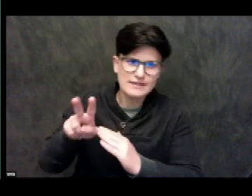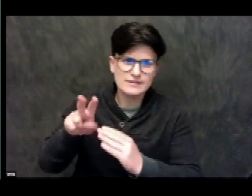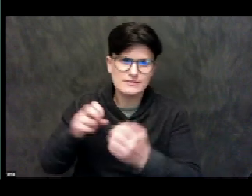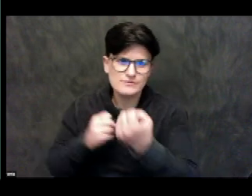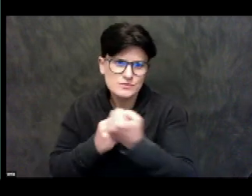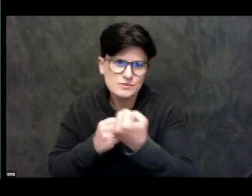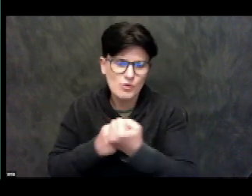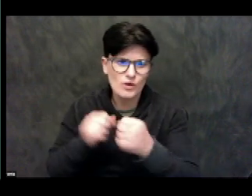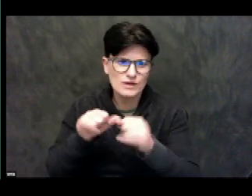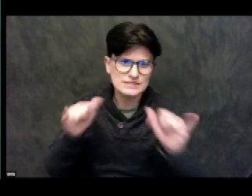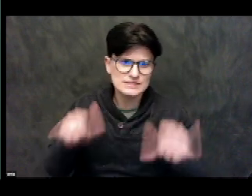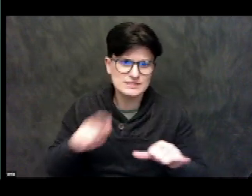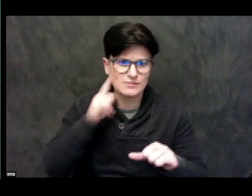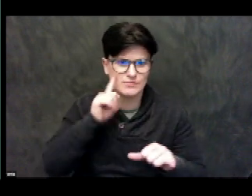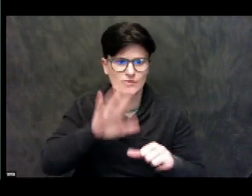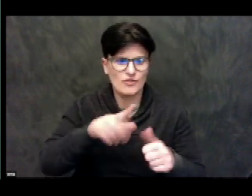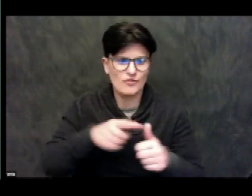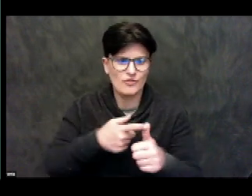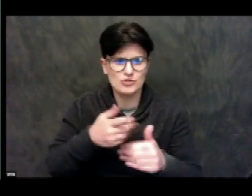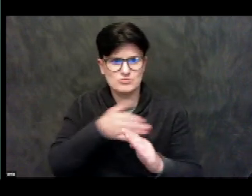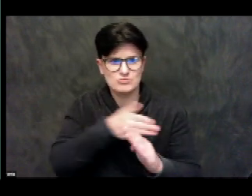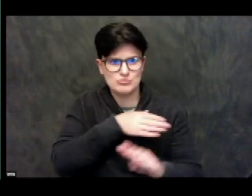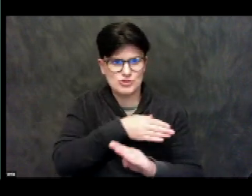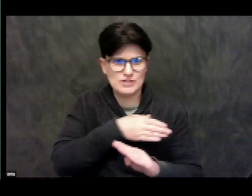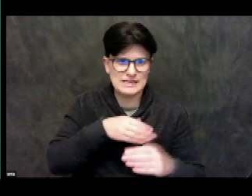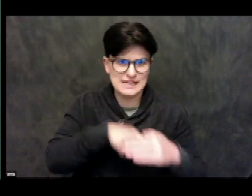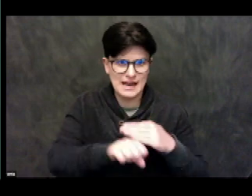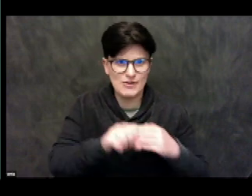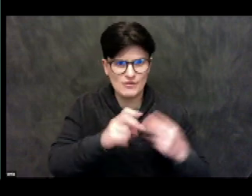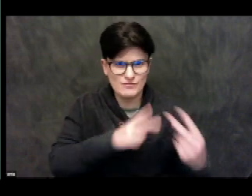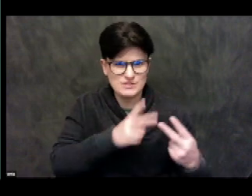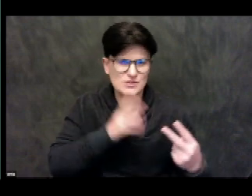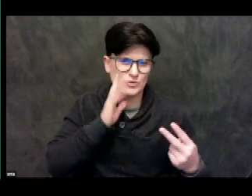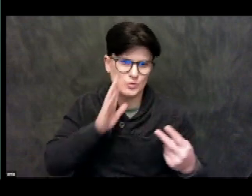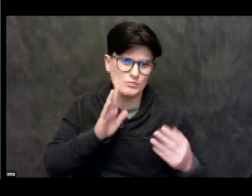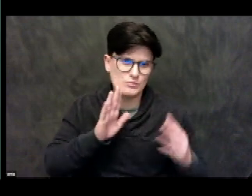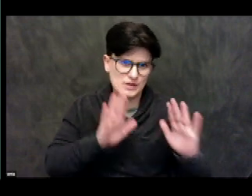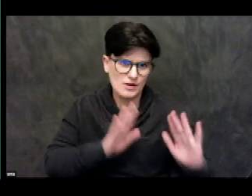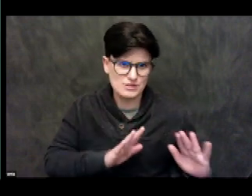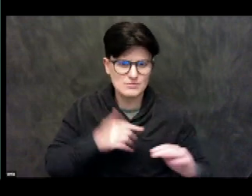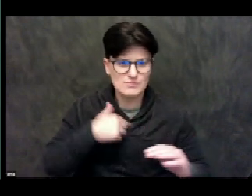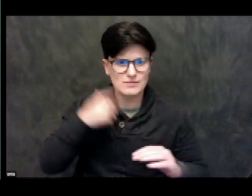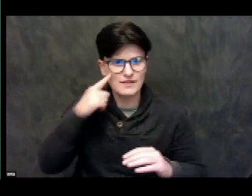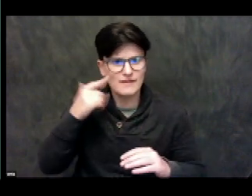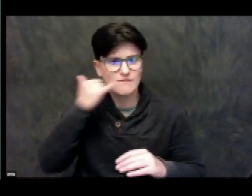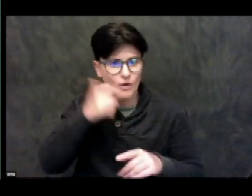really initiate that conversation, and that report is really helpful if possible.